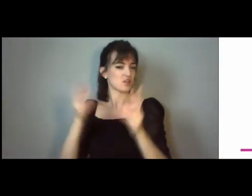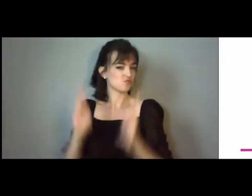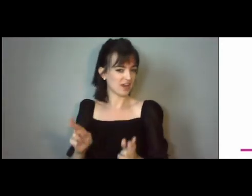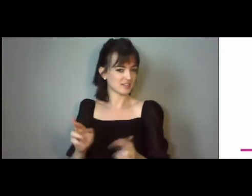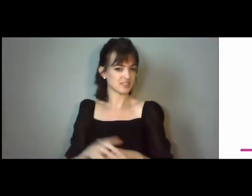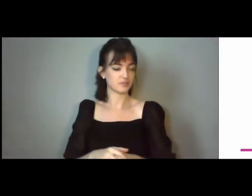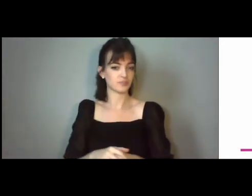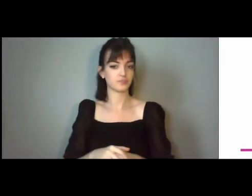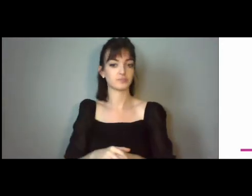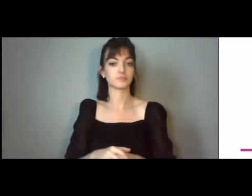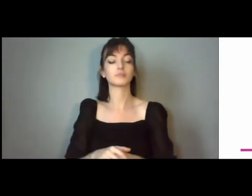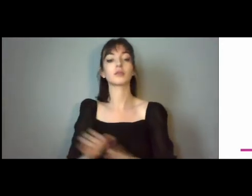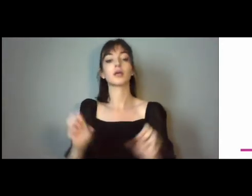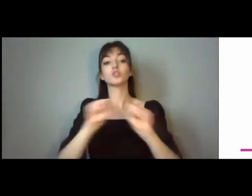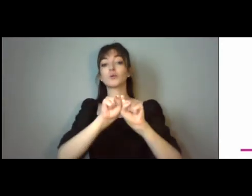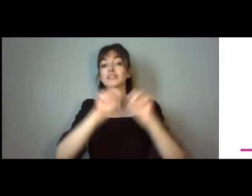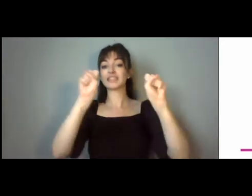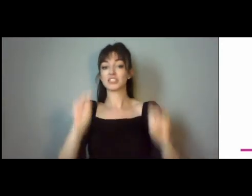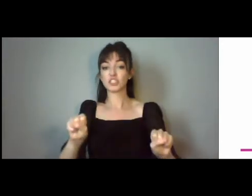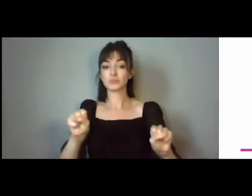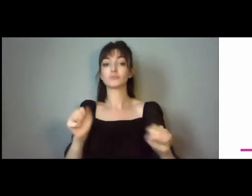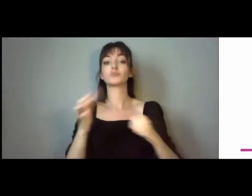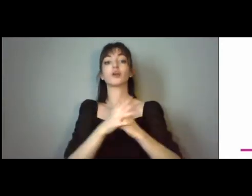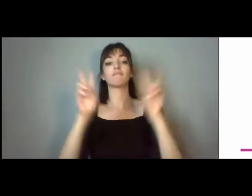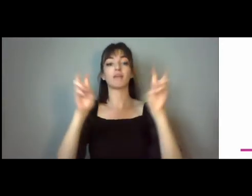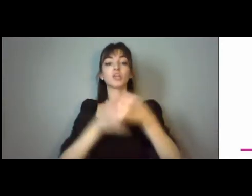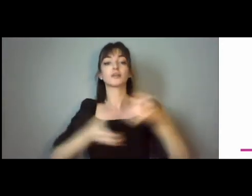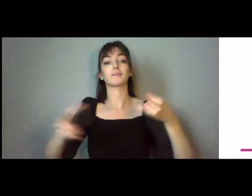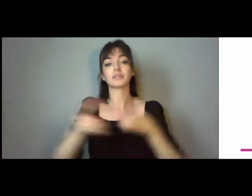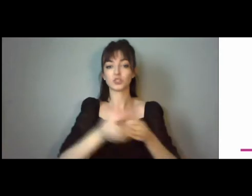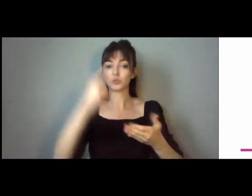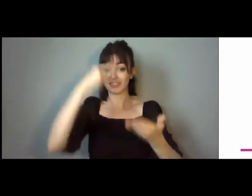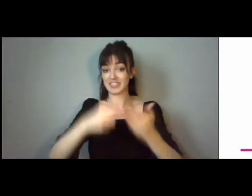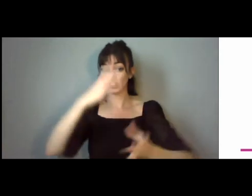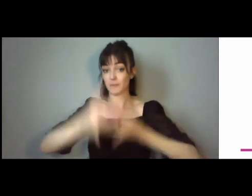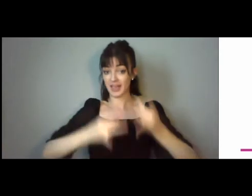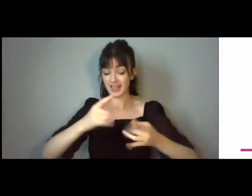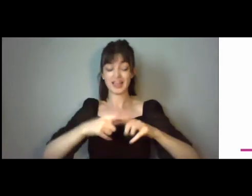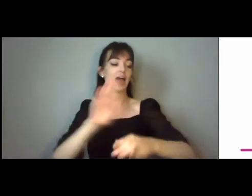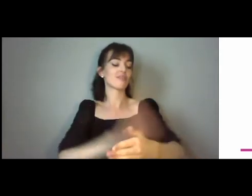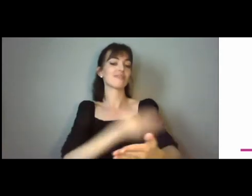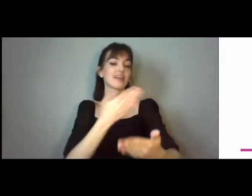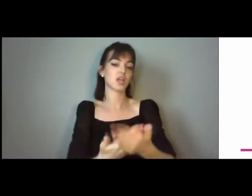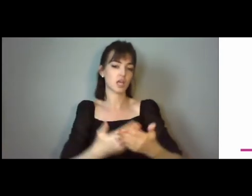Systems of substitute decision making and legal mechanisms to deem lack of capacity were still